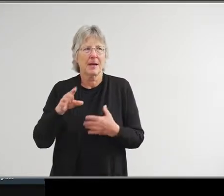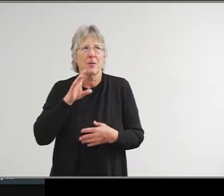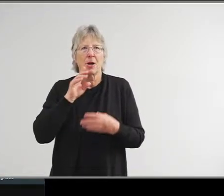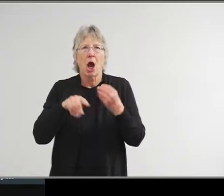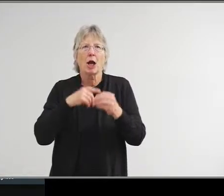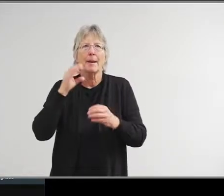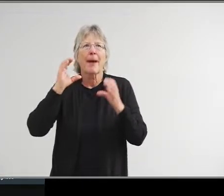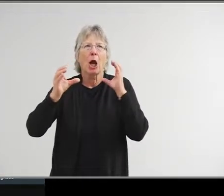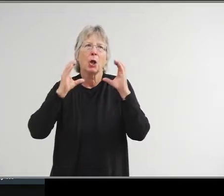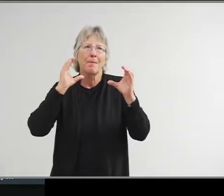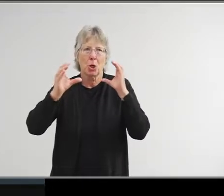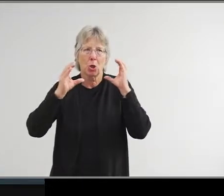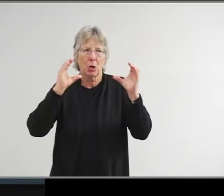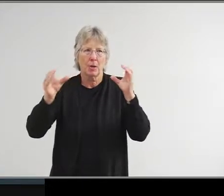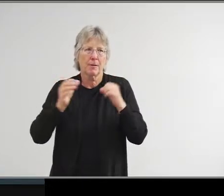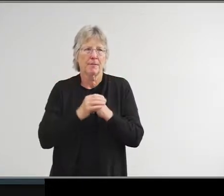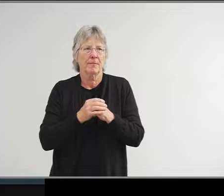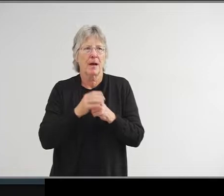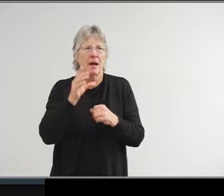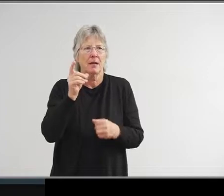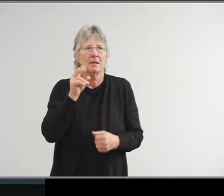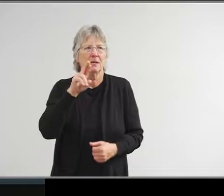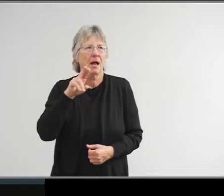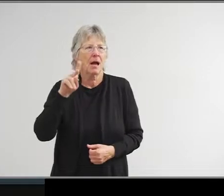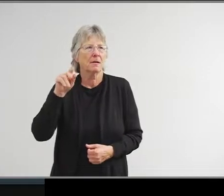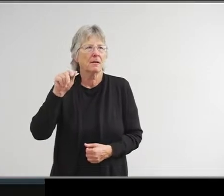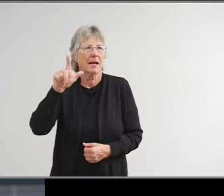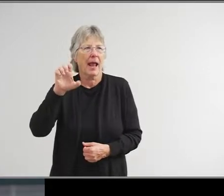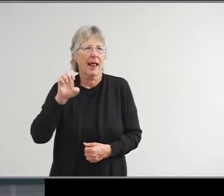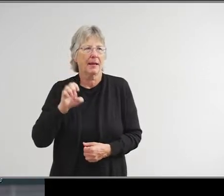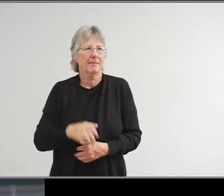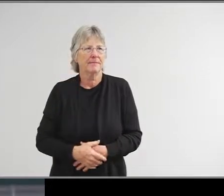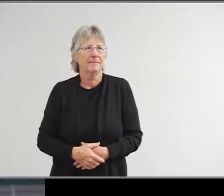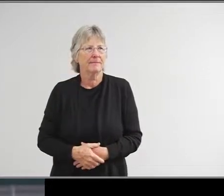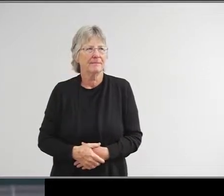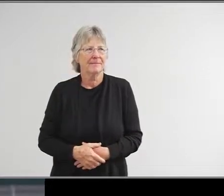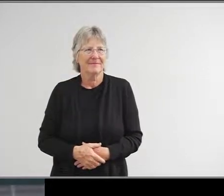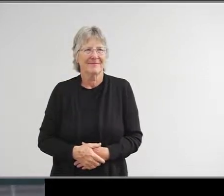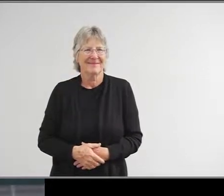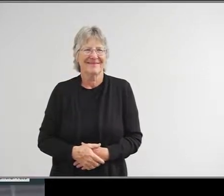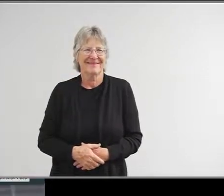so Dr. Kahl, will you help us out? I'd be happy to.